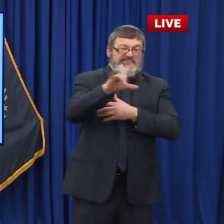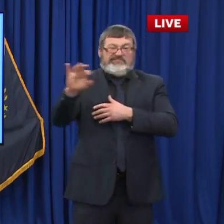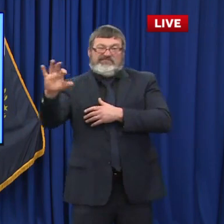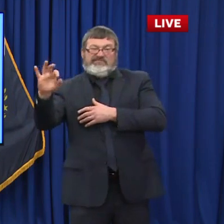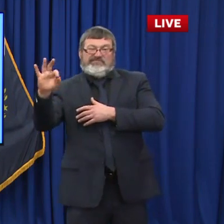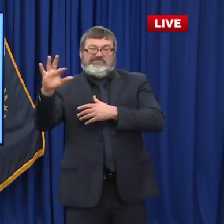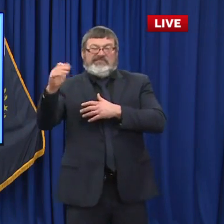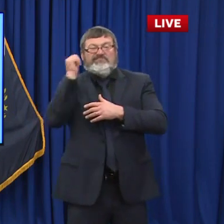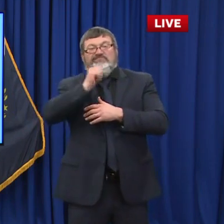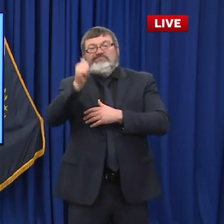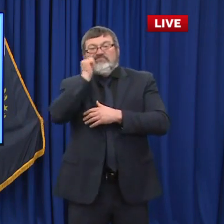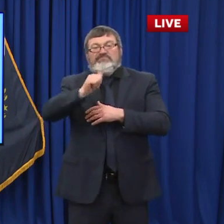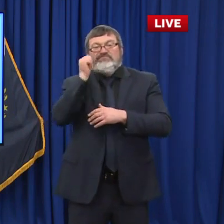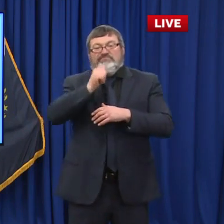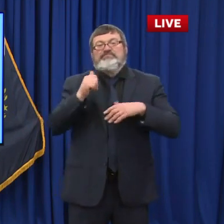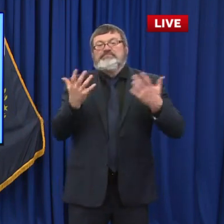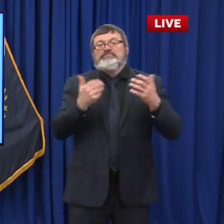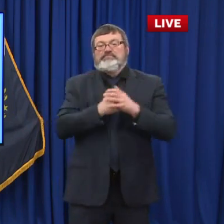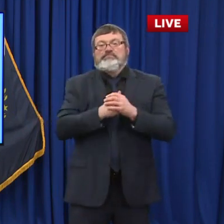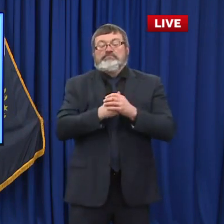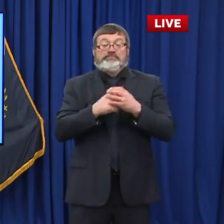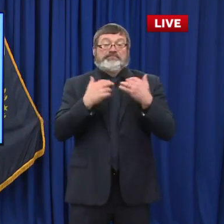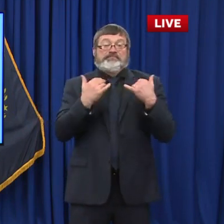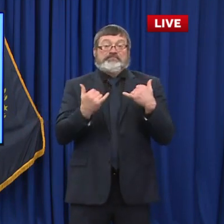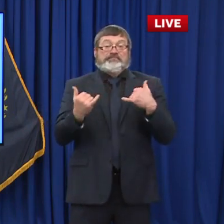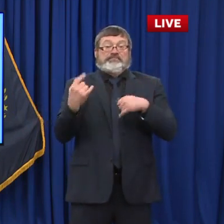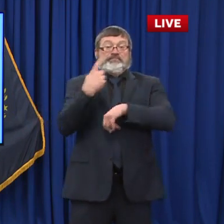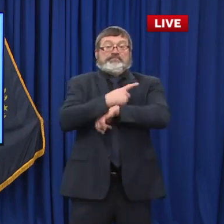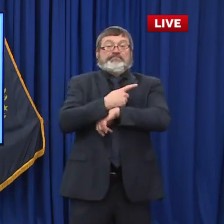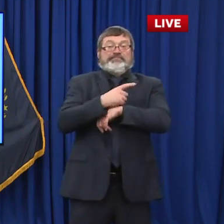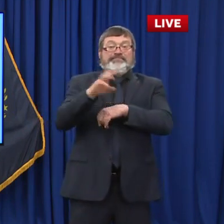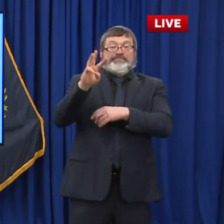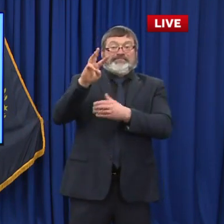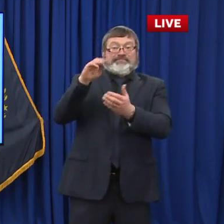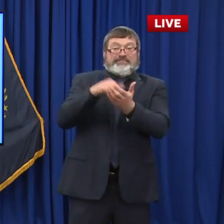DAY IN OUR STATE.